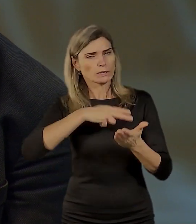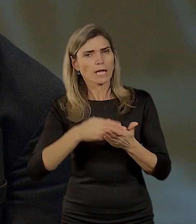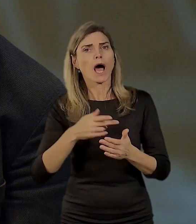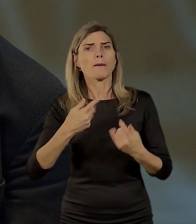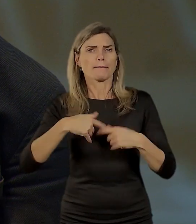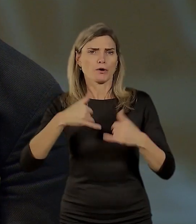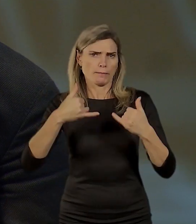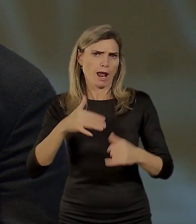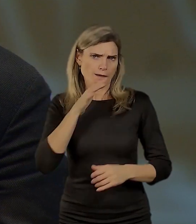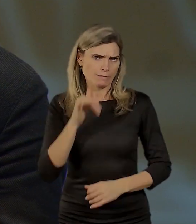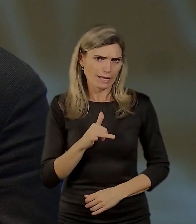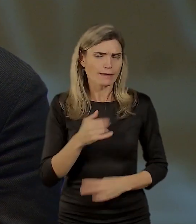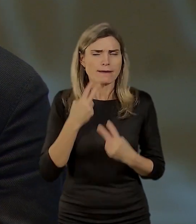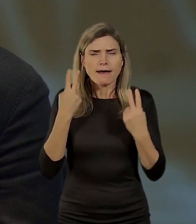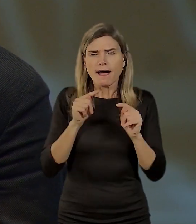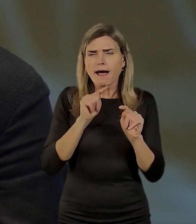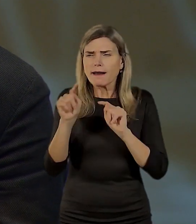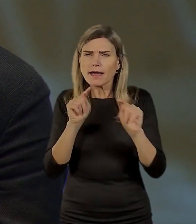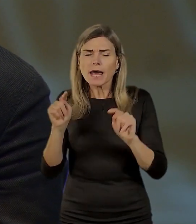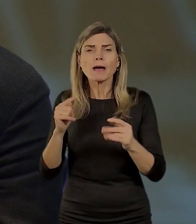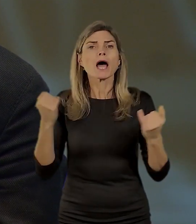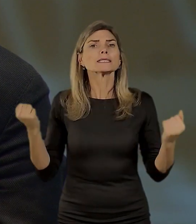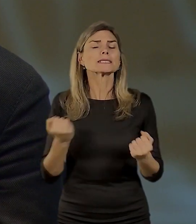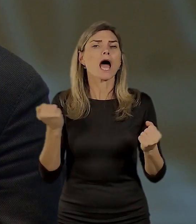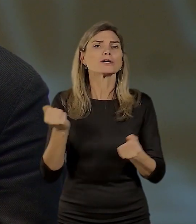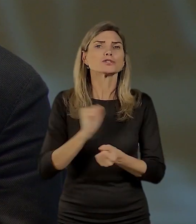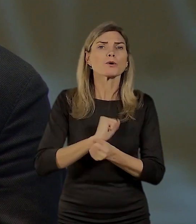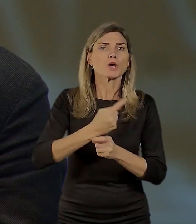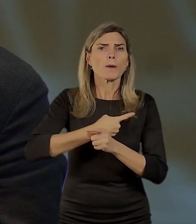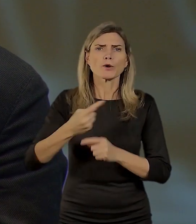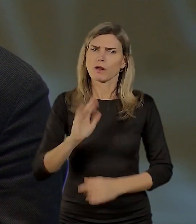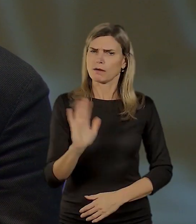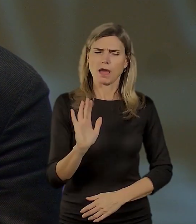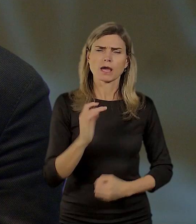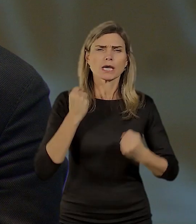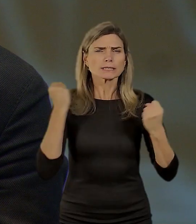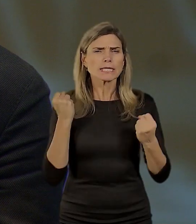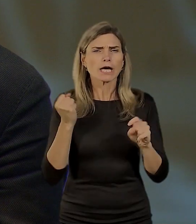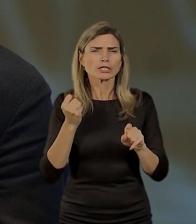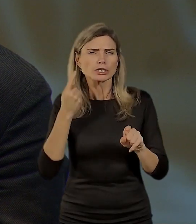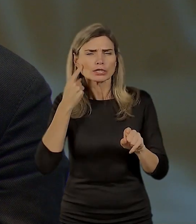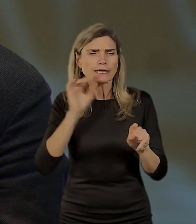to succeed in completing the cooperative housing project, which could really to make those apartments in Prague cheaper for the people of Prague.